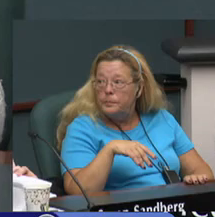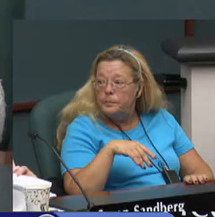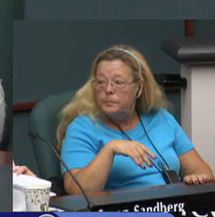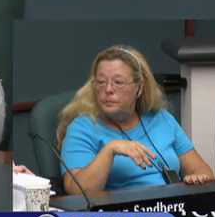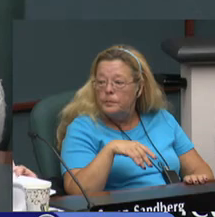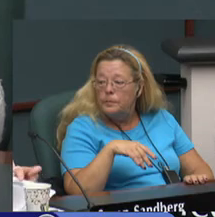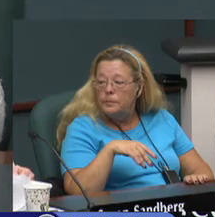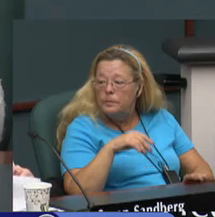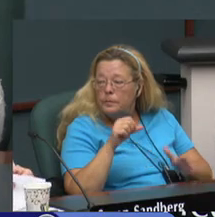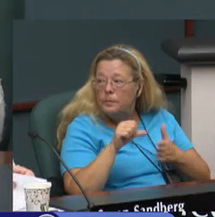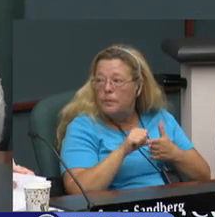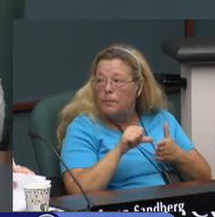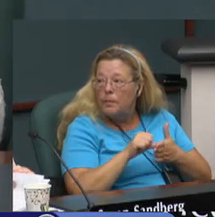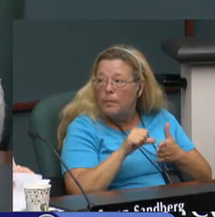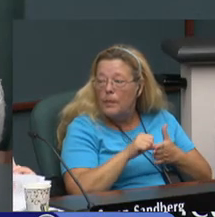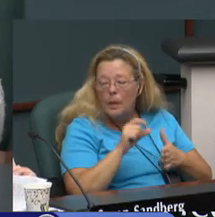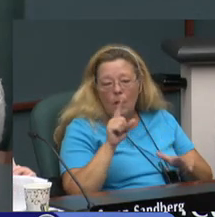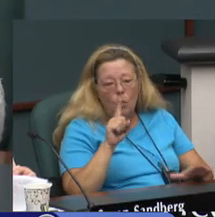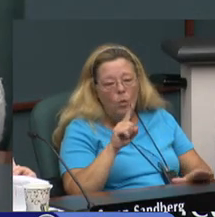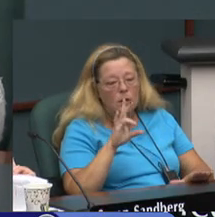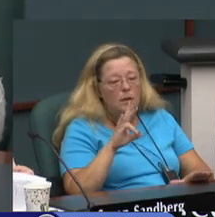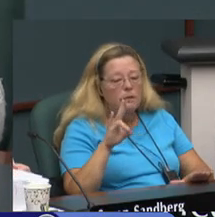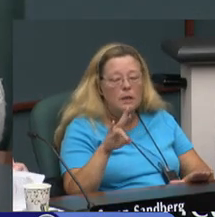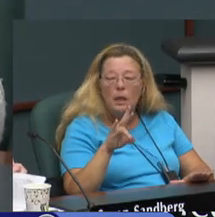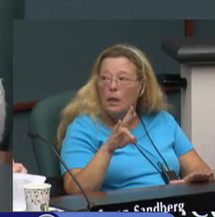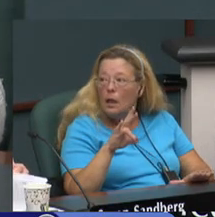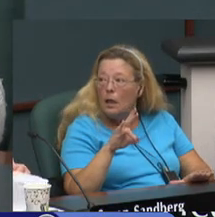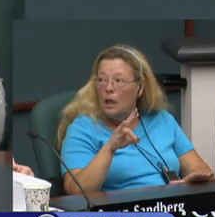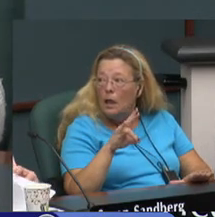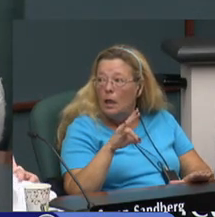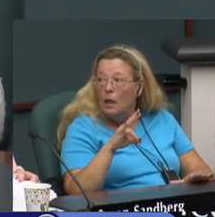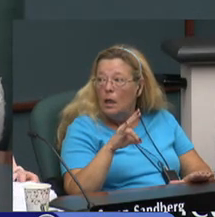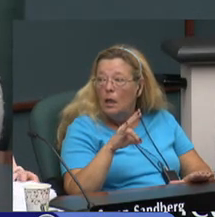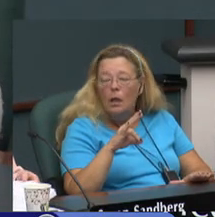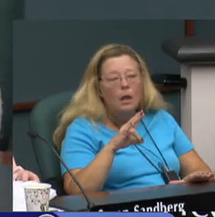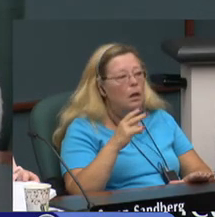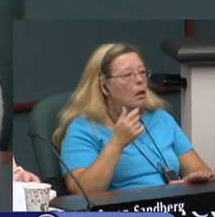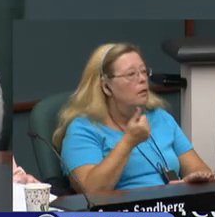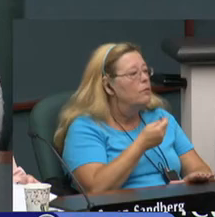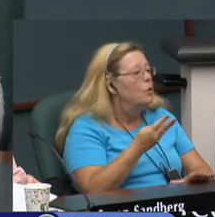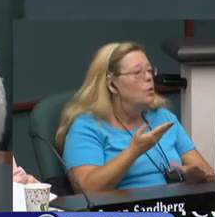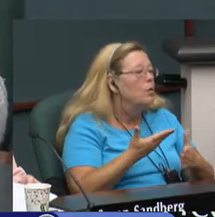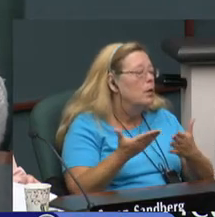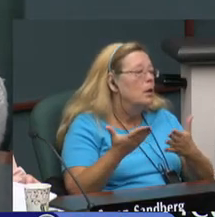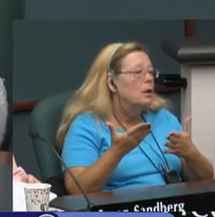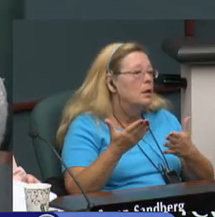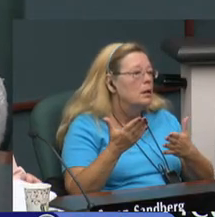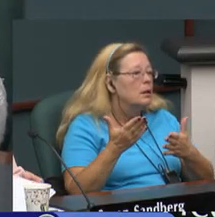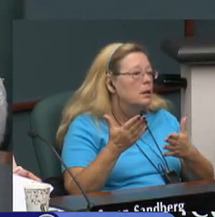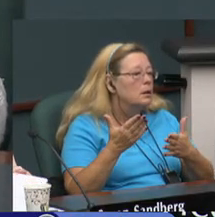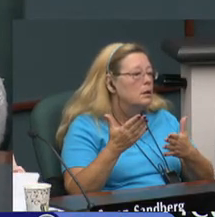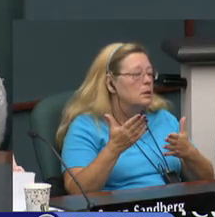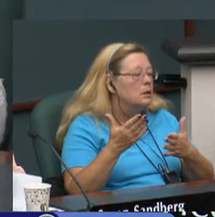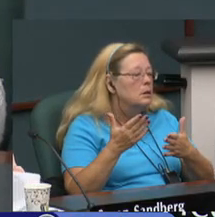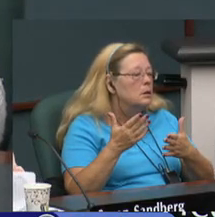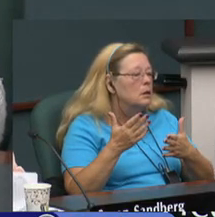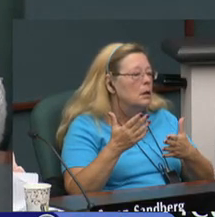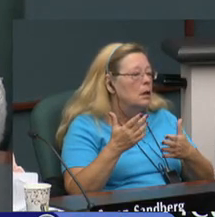page 177 so um there are a couple things here first of all the ground mounted